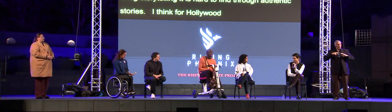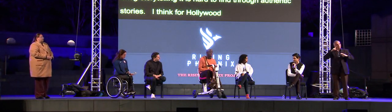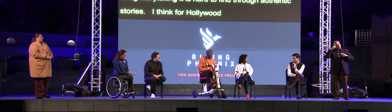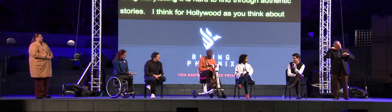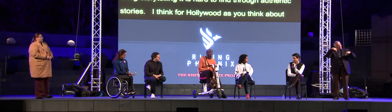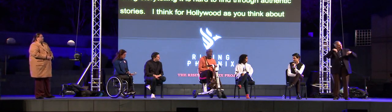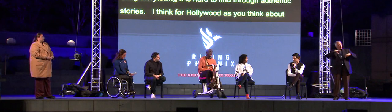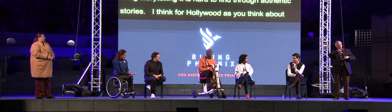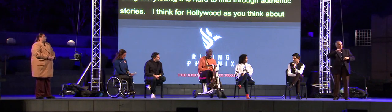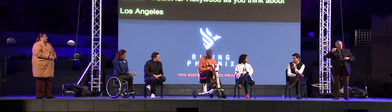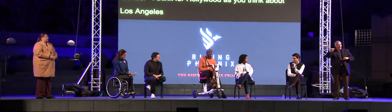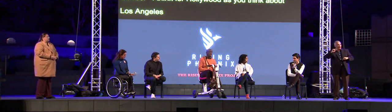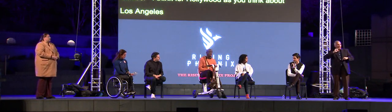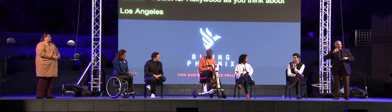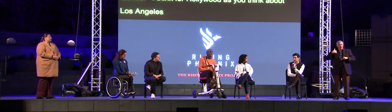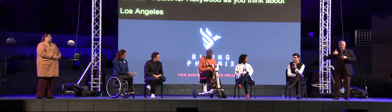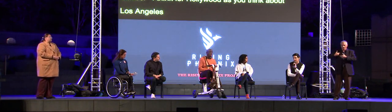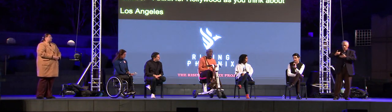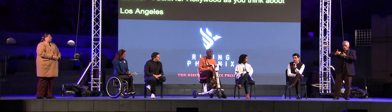and leaving a legacy for these games,